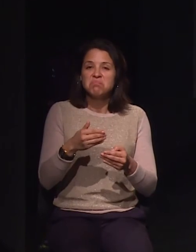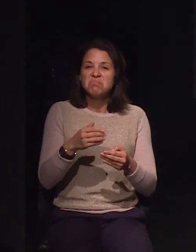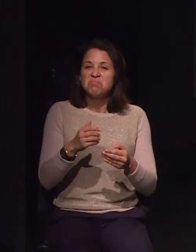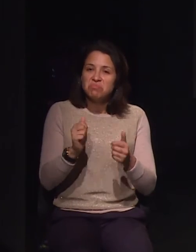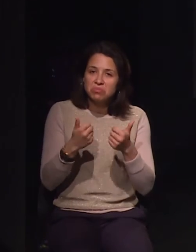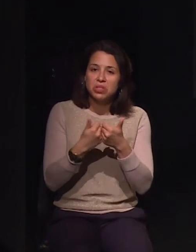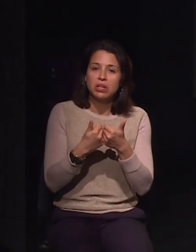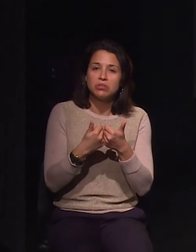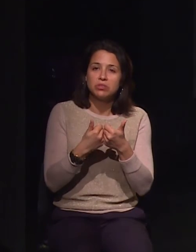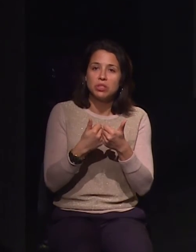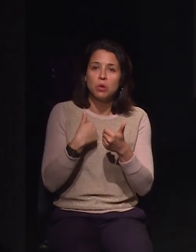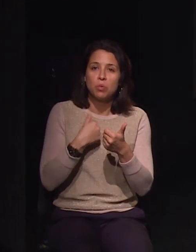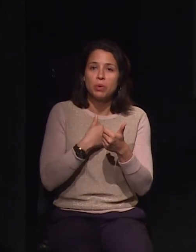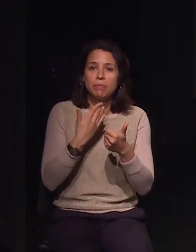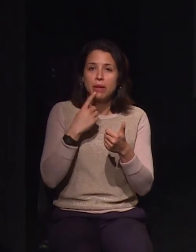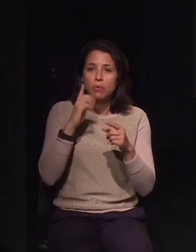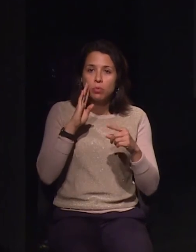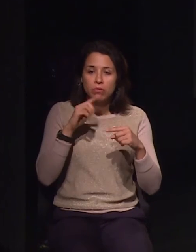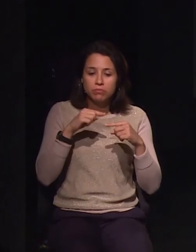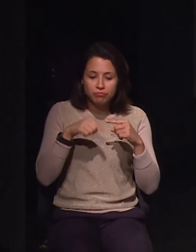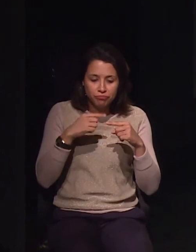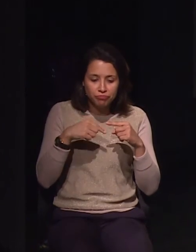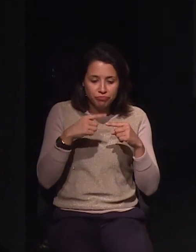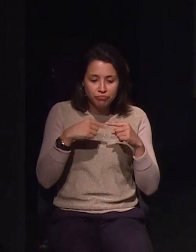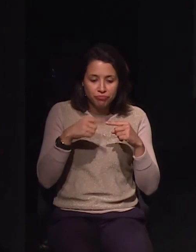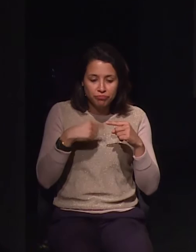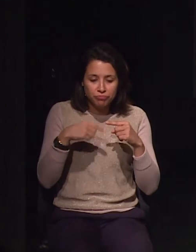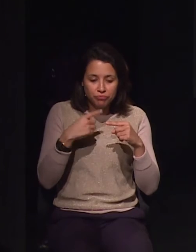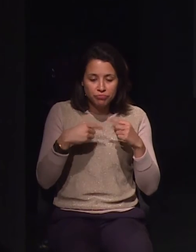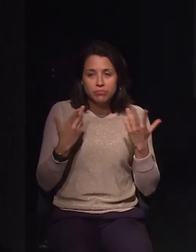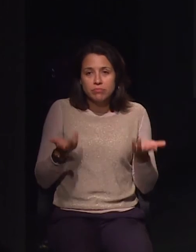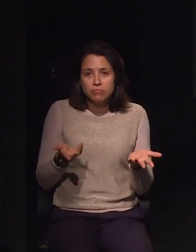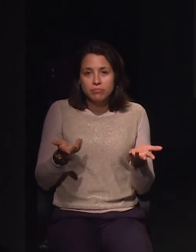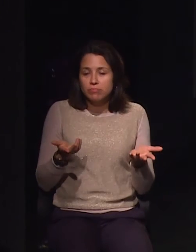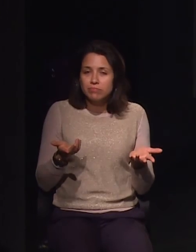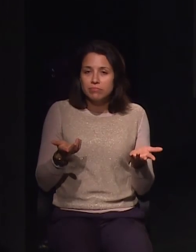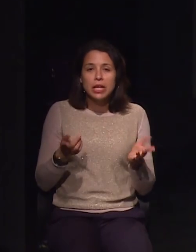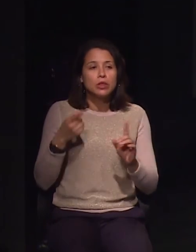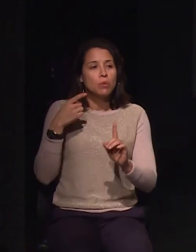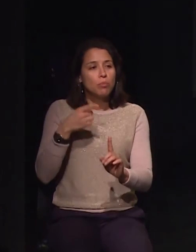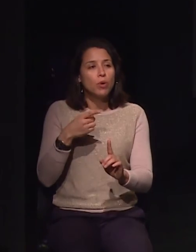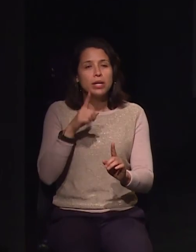We may be going in circles. And I think this is a time of learning for all of us and opportunity.